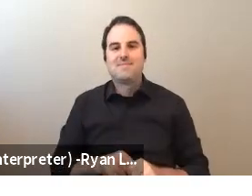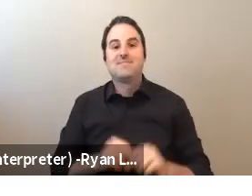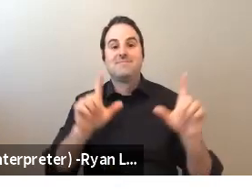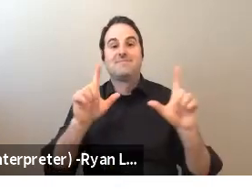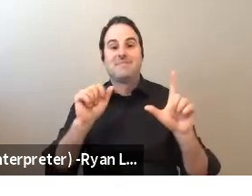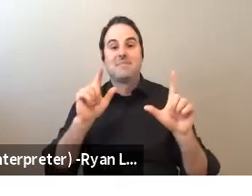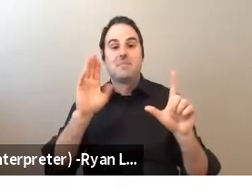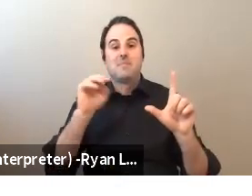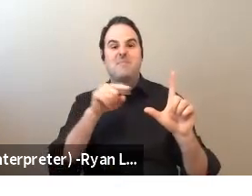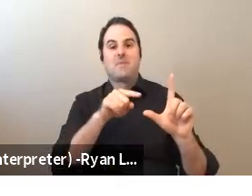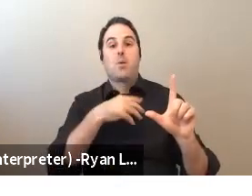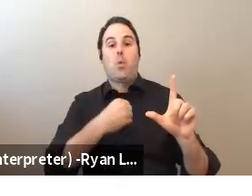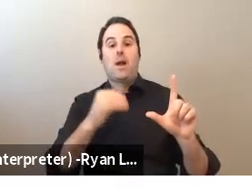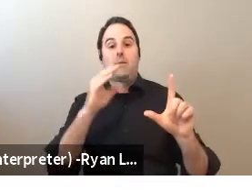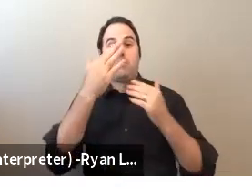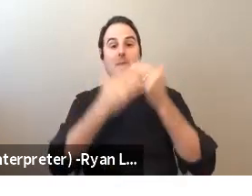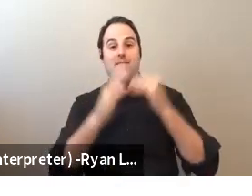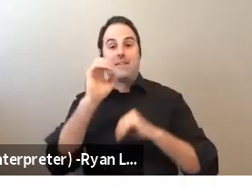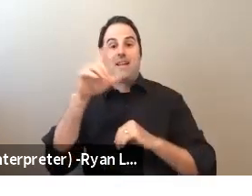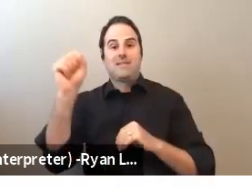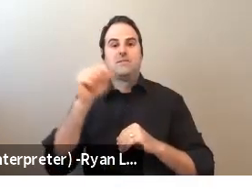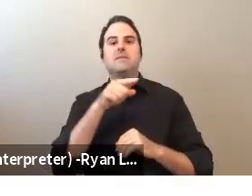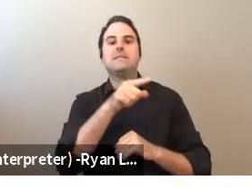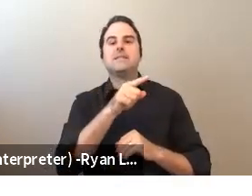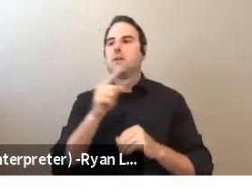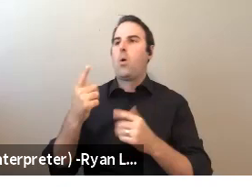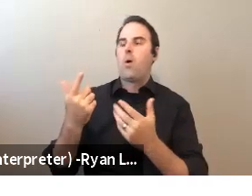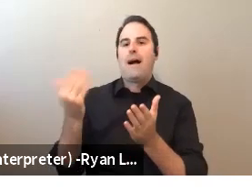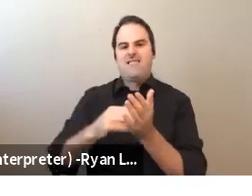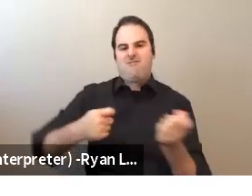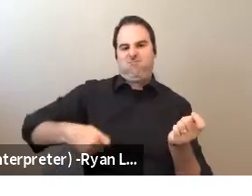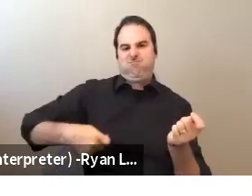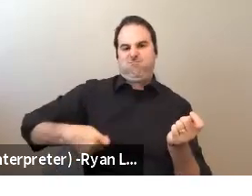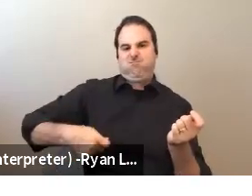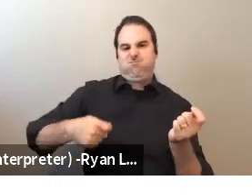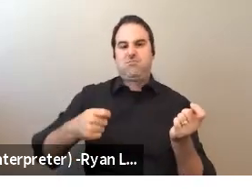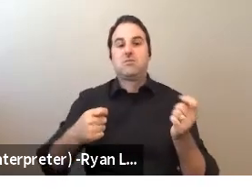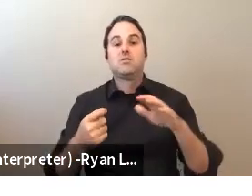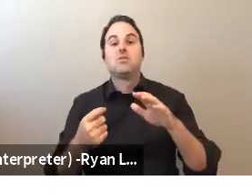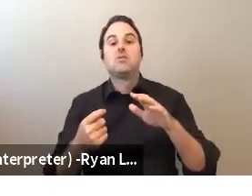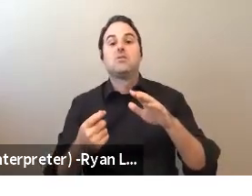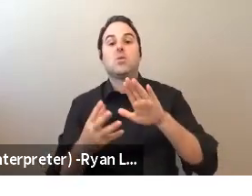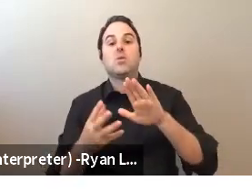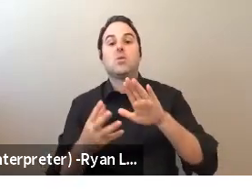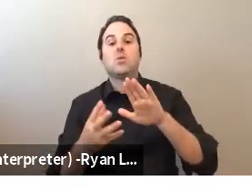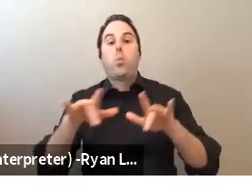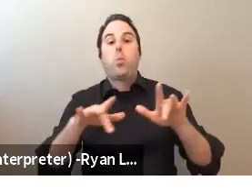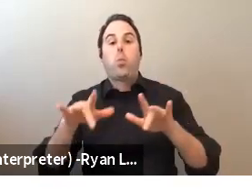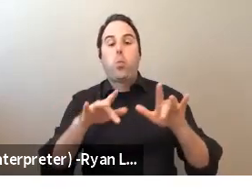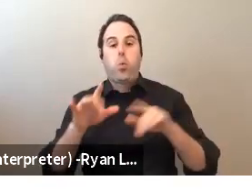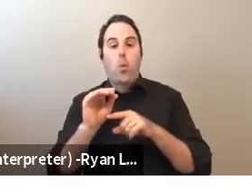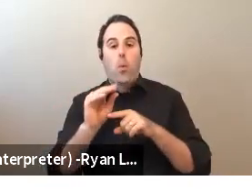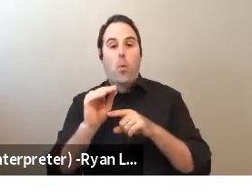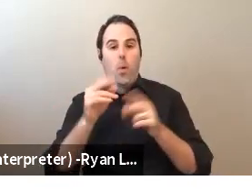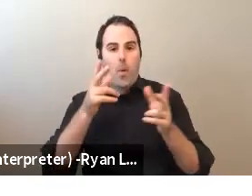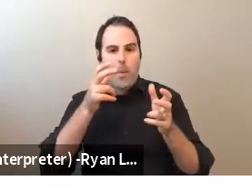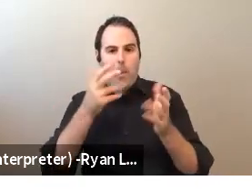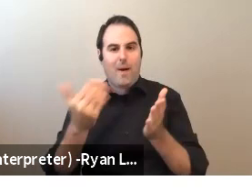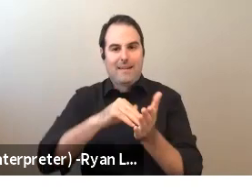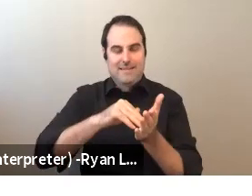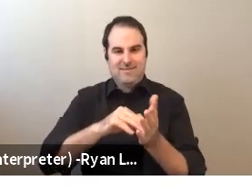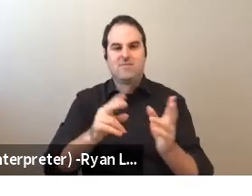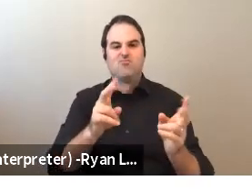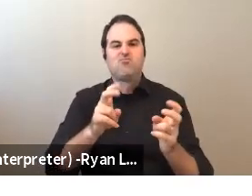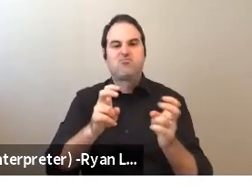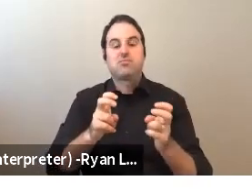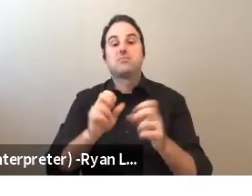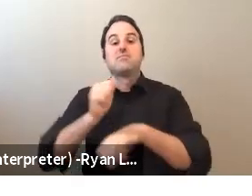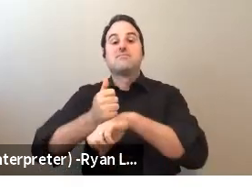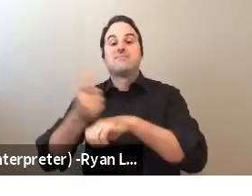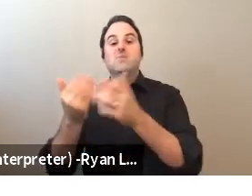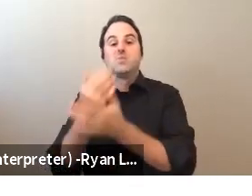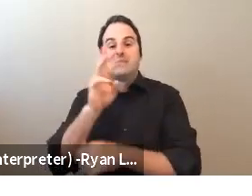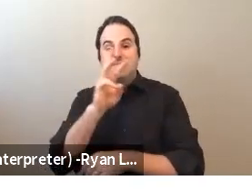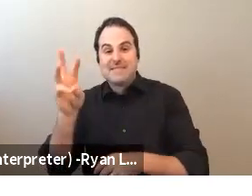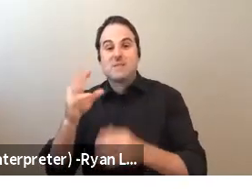And we recorded it laying a base crackdown on every song. Then he released the results as MP3 is on red crosses website even made up a new album cover entitled read, let's